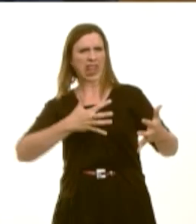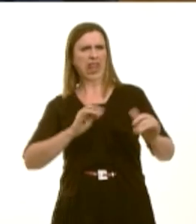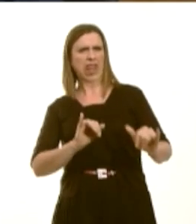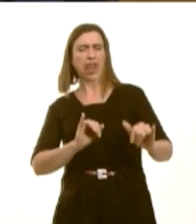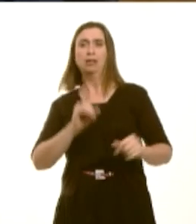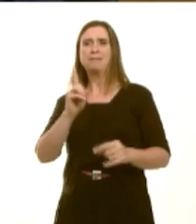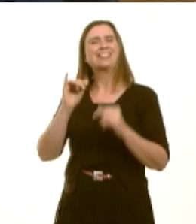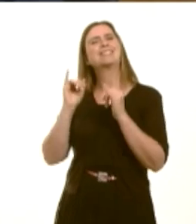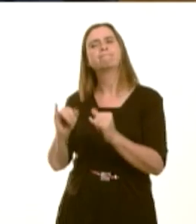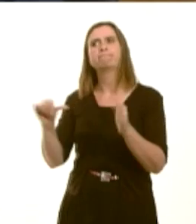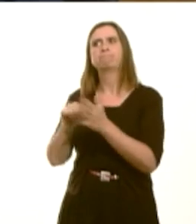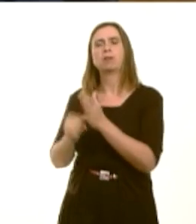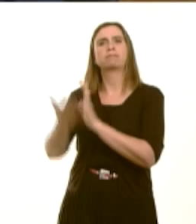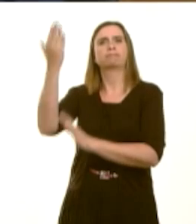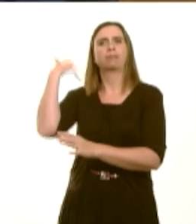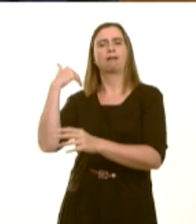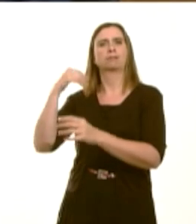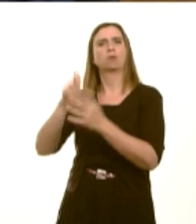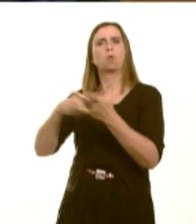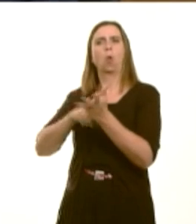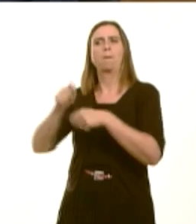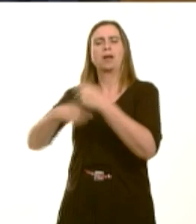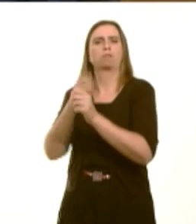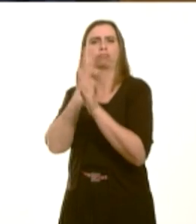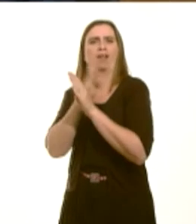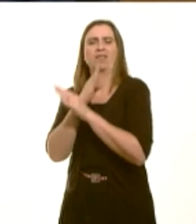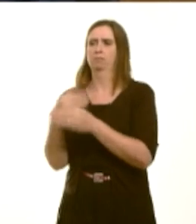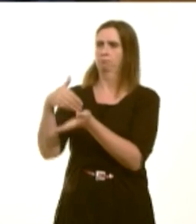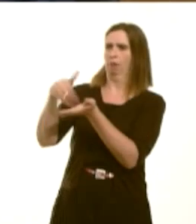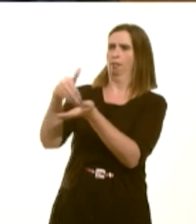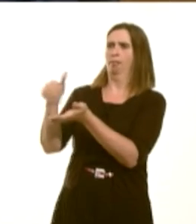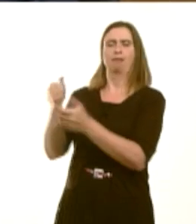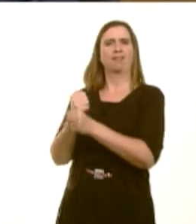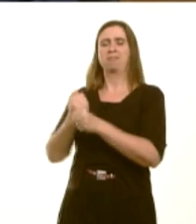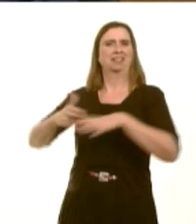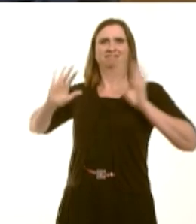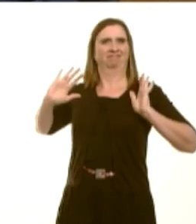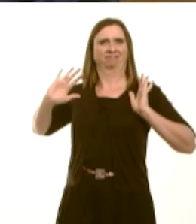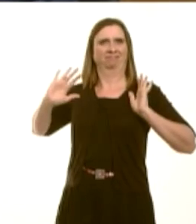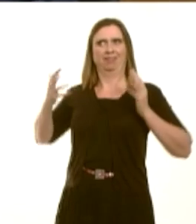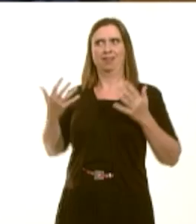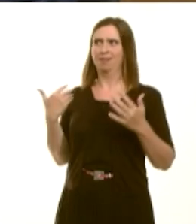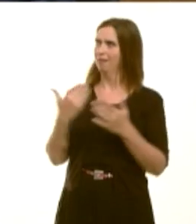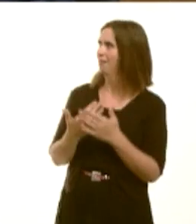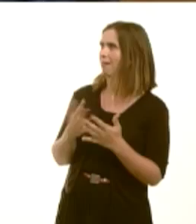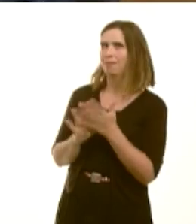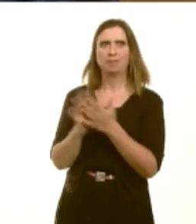was privatised. That is a decision that was taken by the UK Government. We take the view that the UK Government have a responsibility to make sure that restoration at these sites